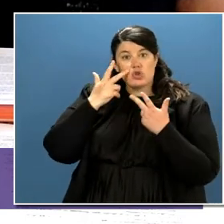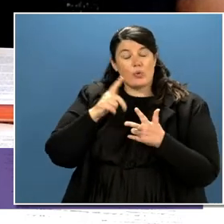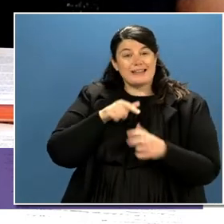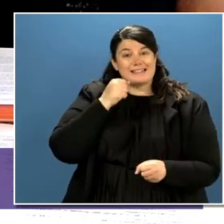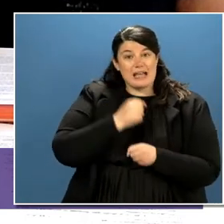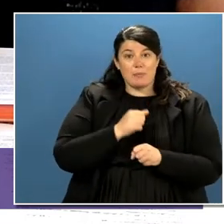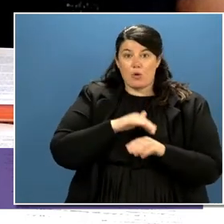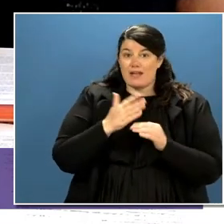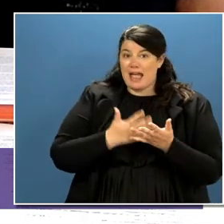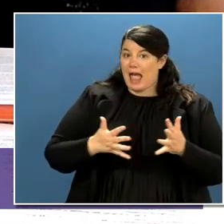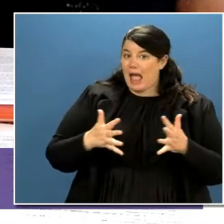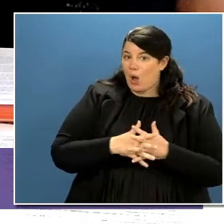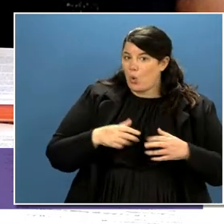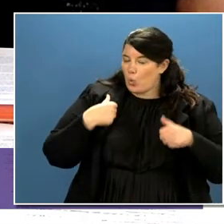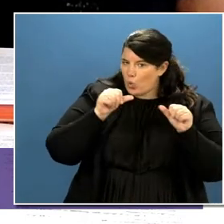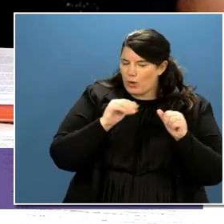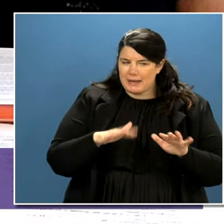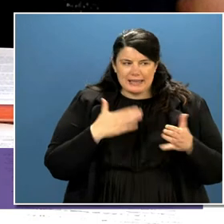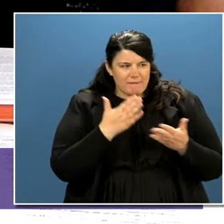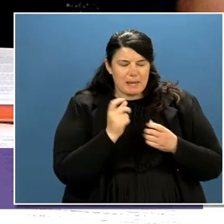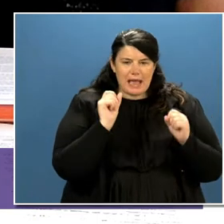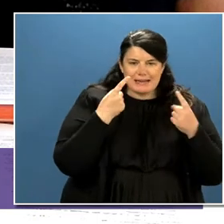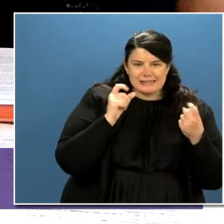how it works, and it gives them that understanding and they realise that it's